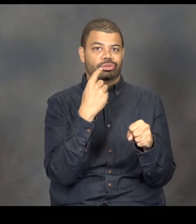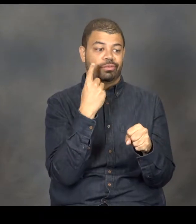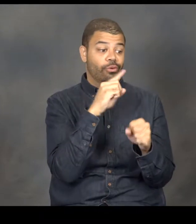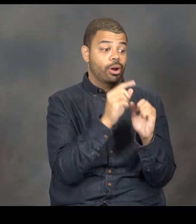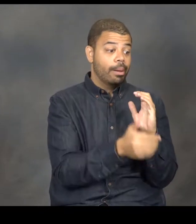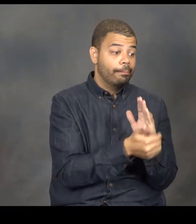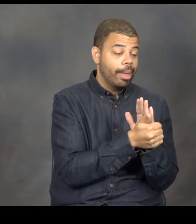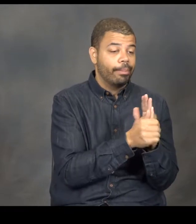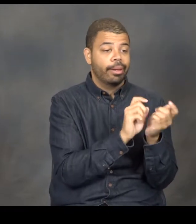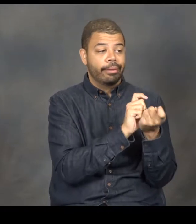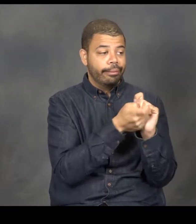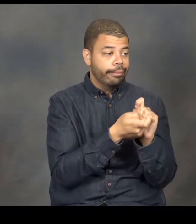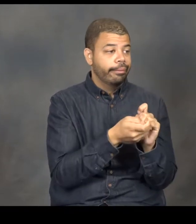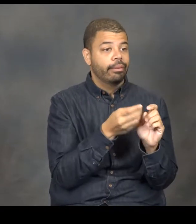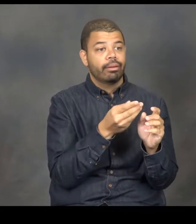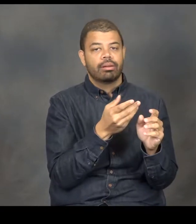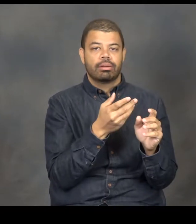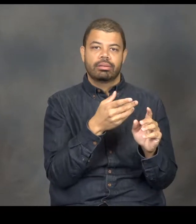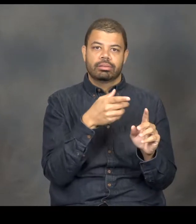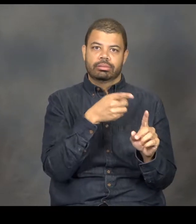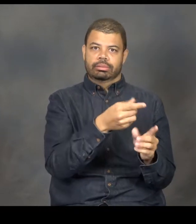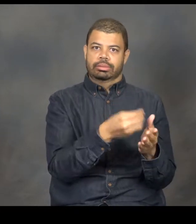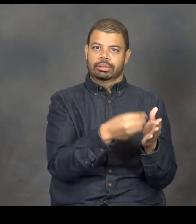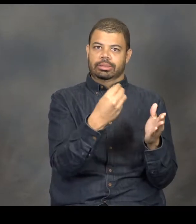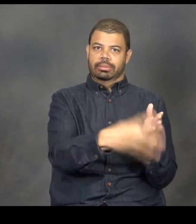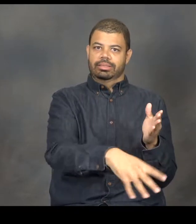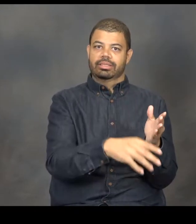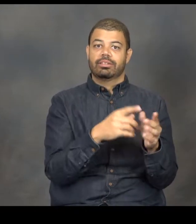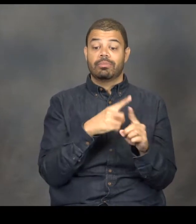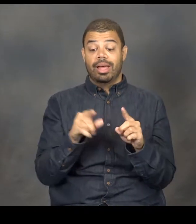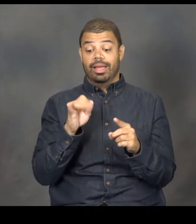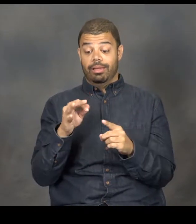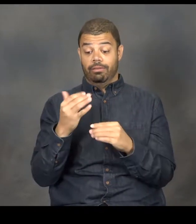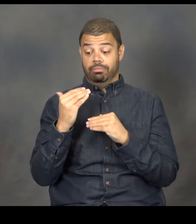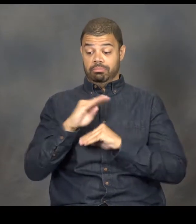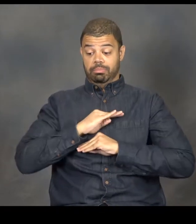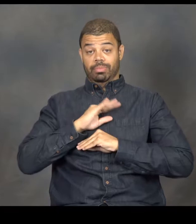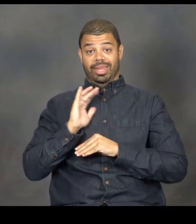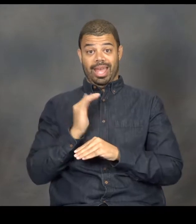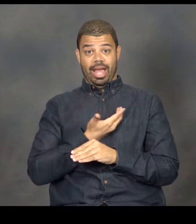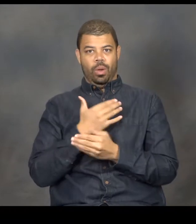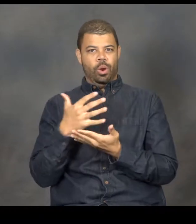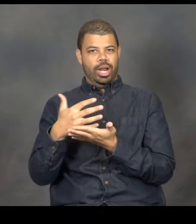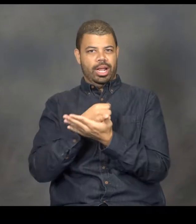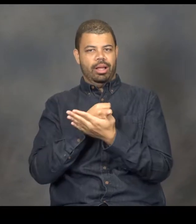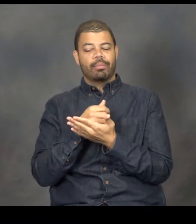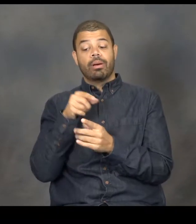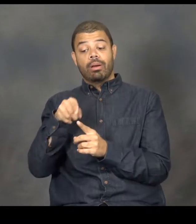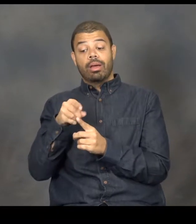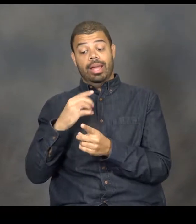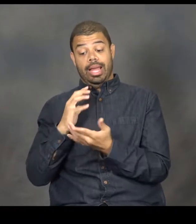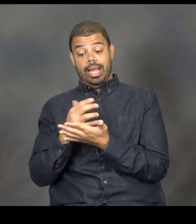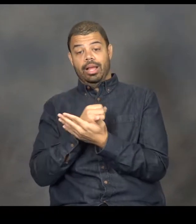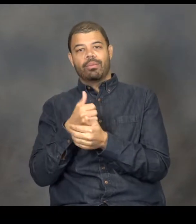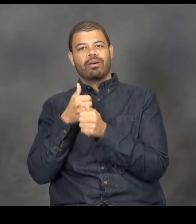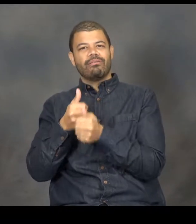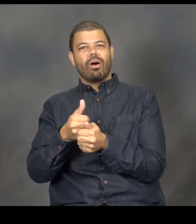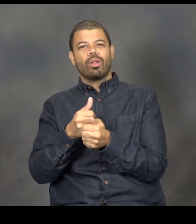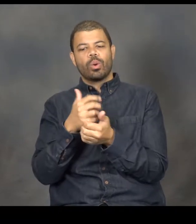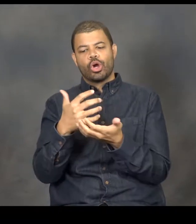we have our Grand Opening Day. People are going to be lined up outside of our door, waiting to come in to get their taxes done. So when you come to our tax site to get your taxes done, you can be assured that the volunteer who is preparing your taxes is trained and certified in tax law and tax ID procedure. And they are not the last line of defense.